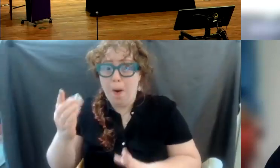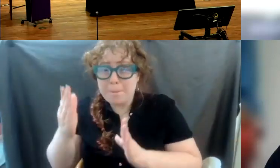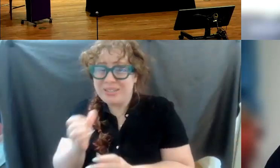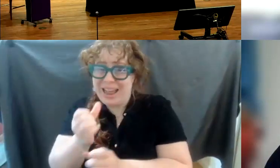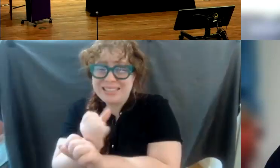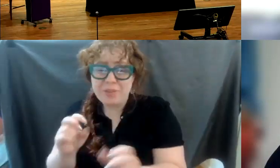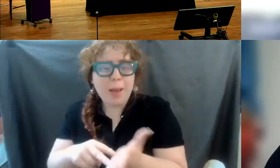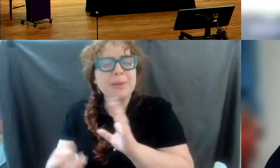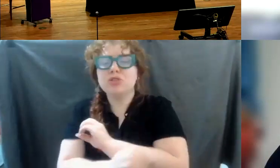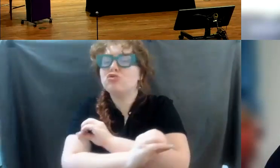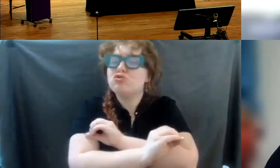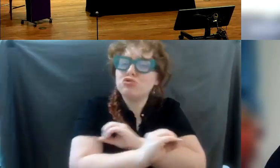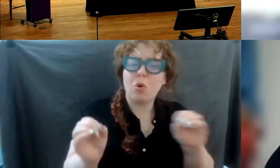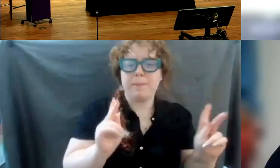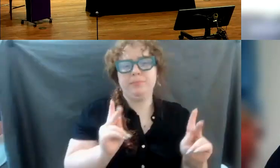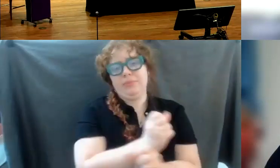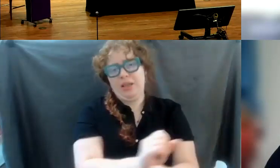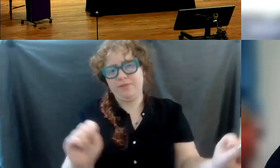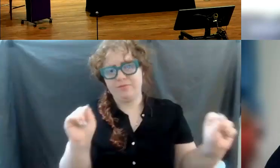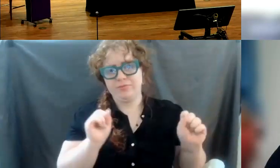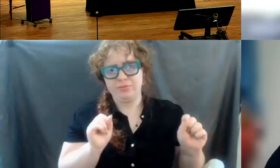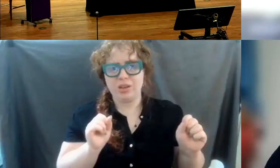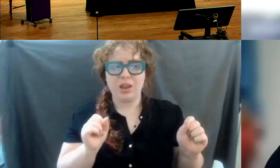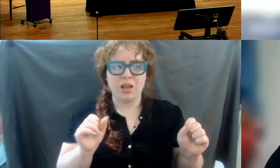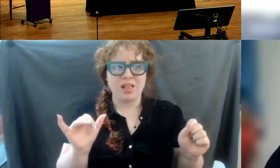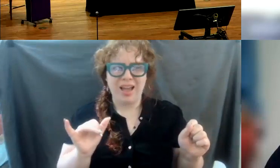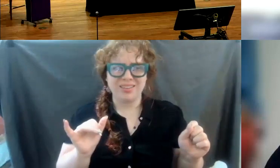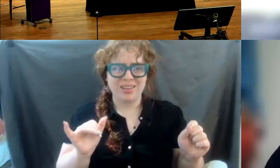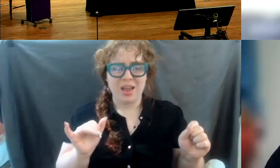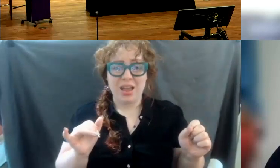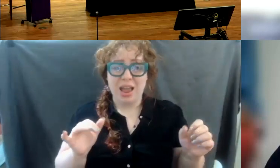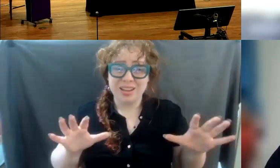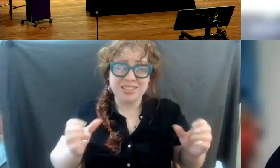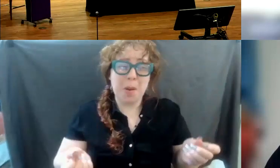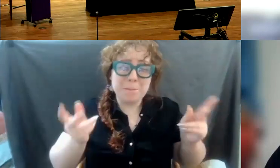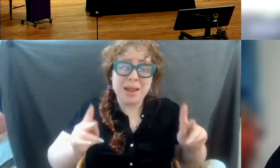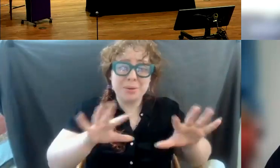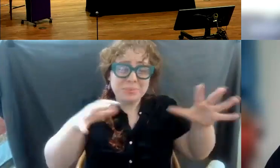that is able to repeatedly traumatize such a large swath of our community, it's impossible